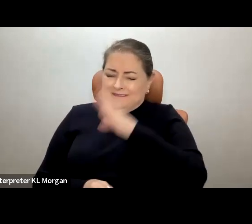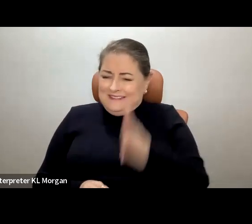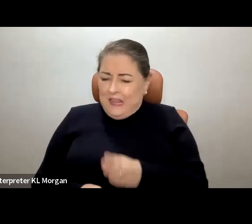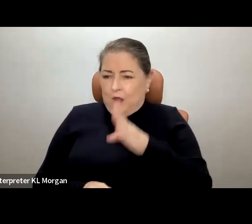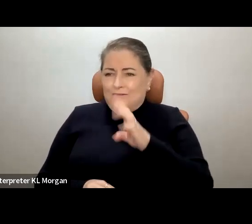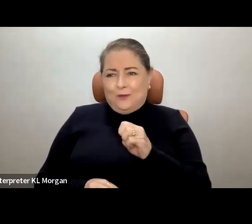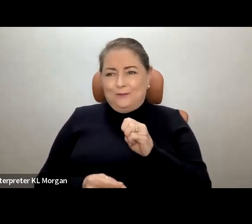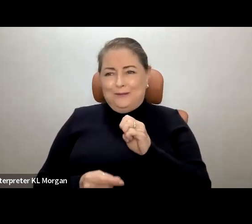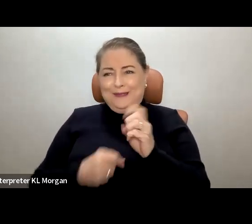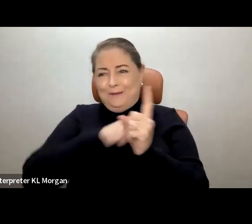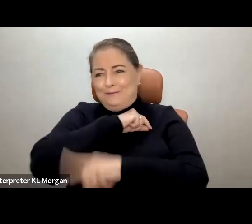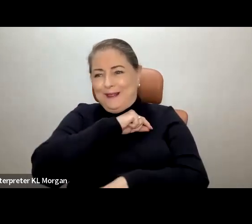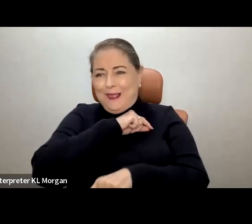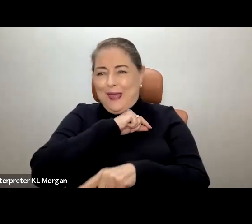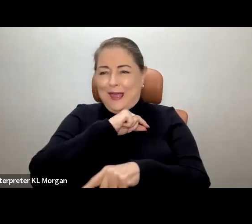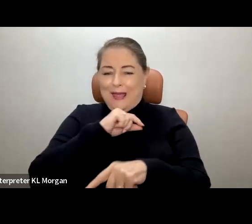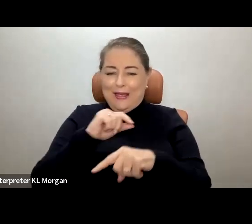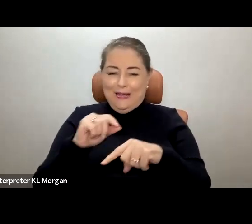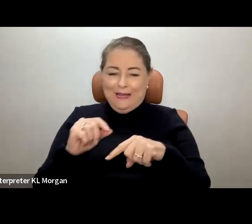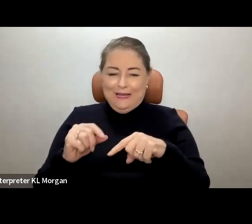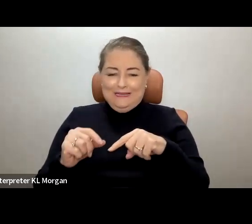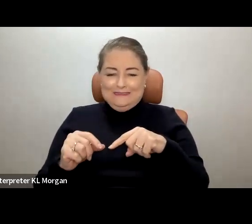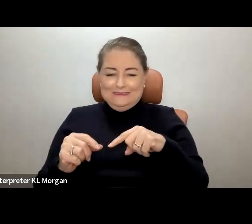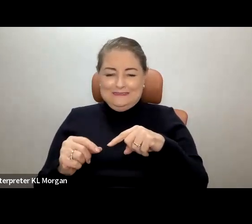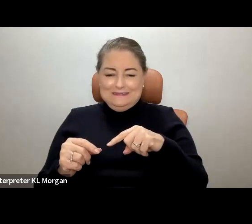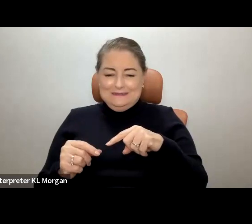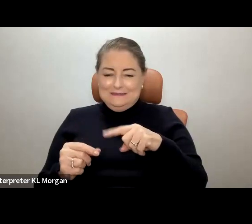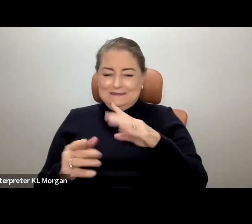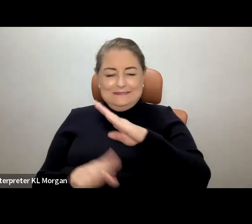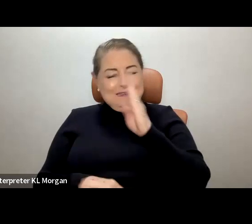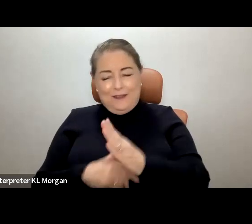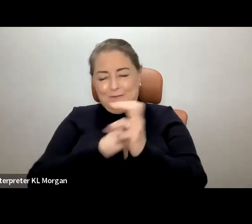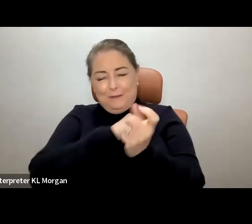faculty. This should not be about being punitive to faculty.